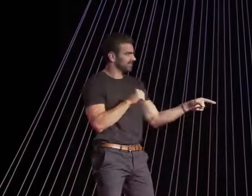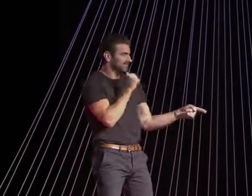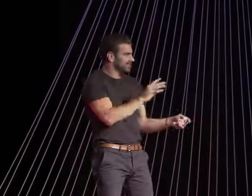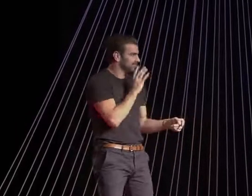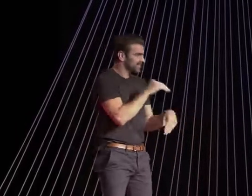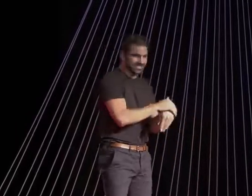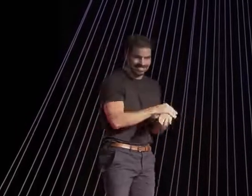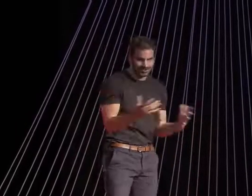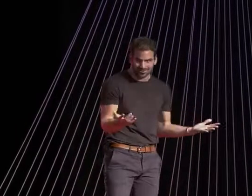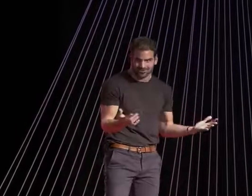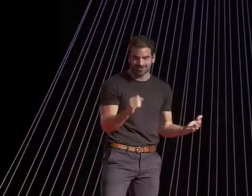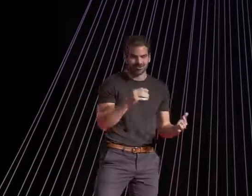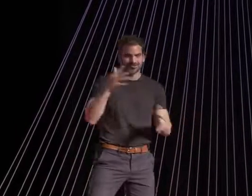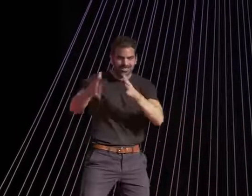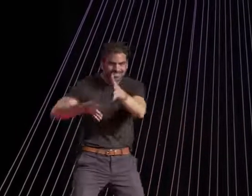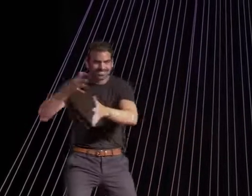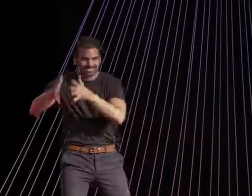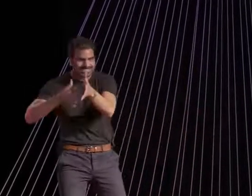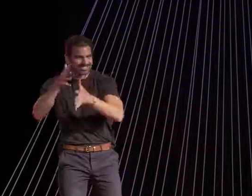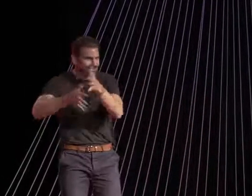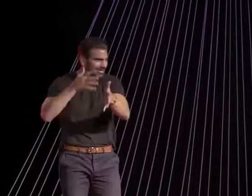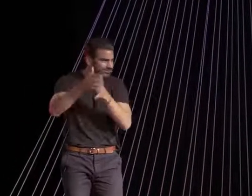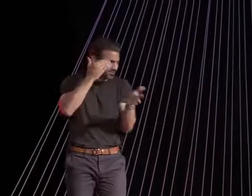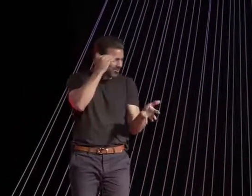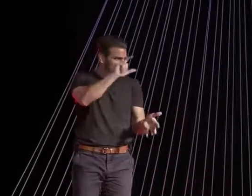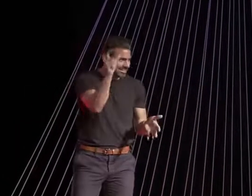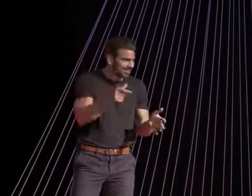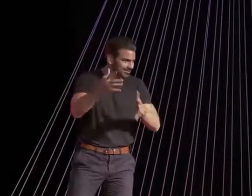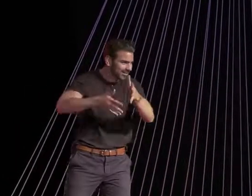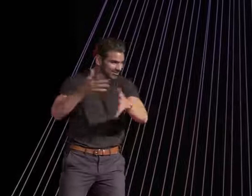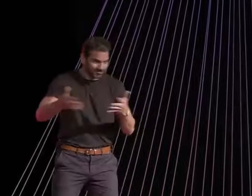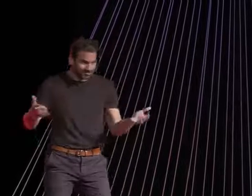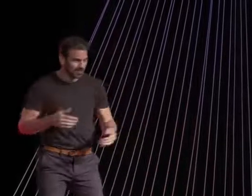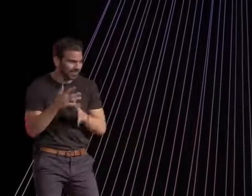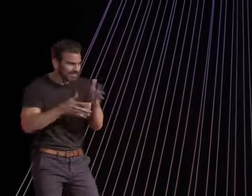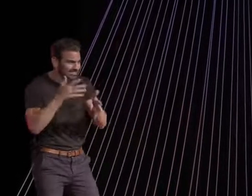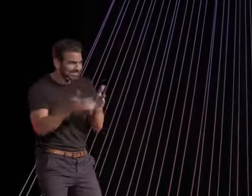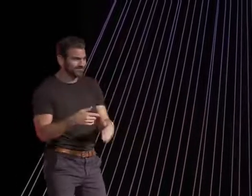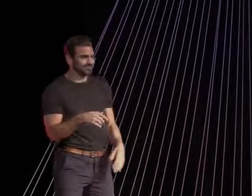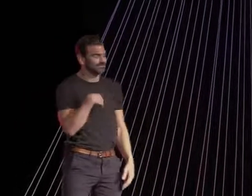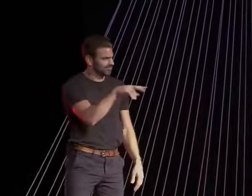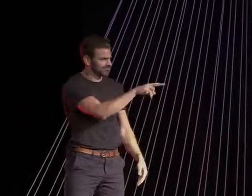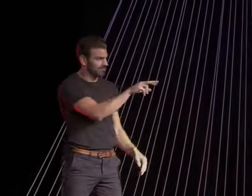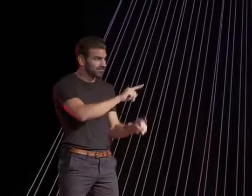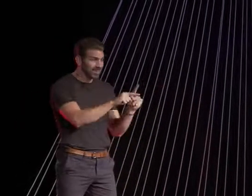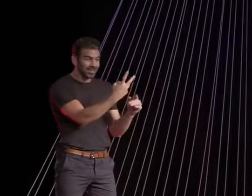so the sicilian man speaking no english is gesturing right and you know italian's gesture